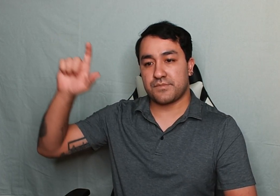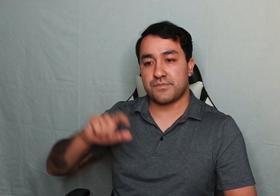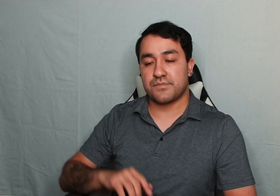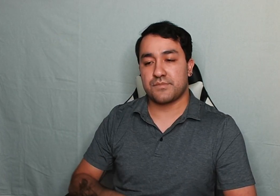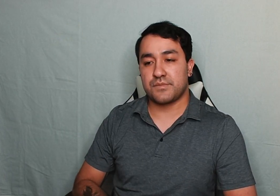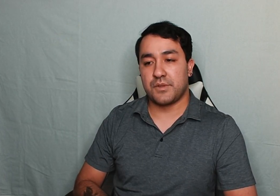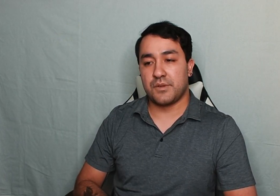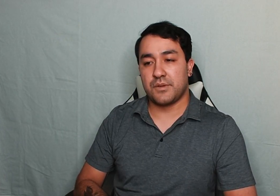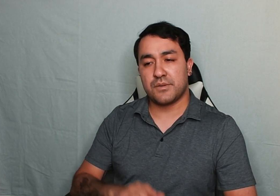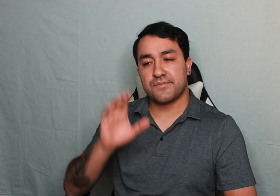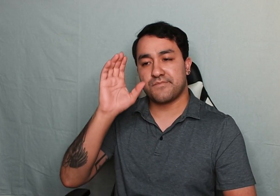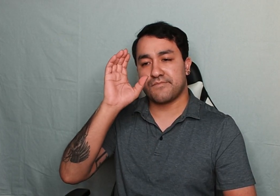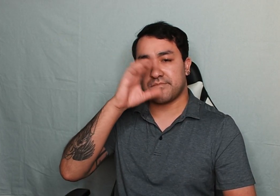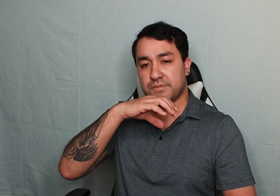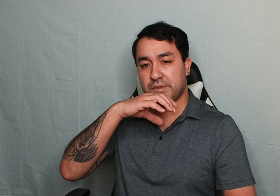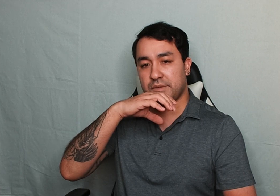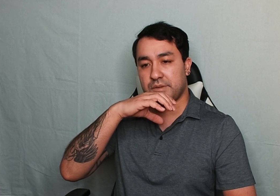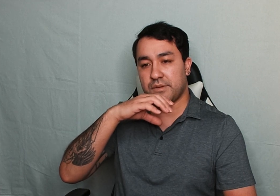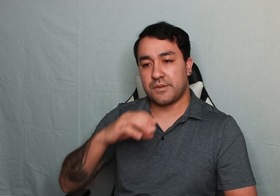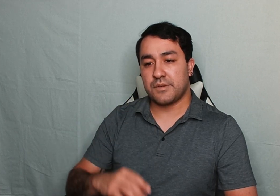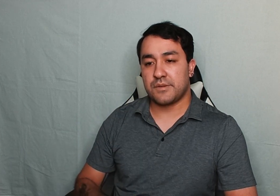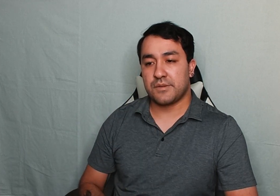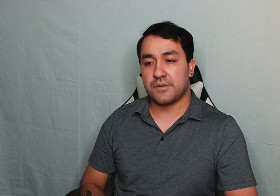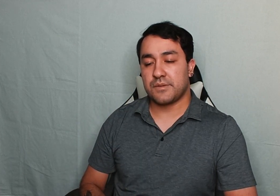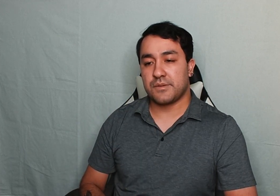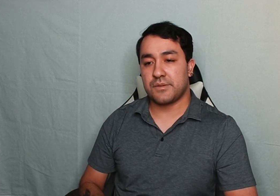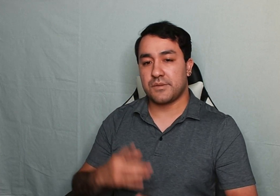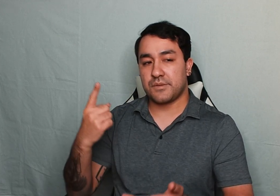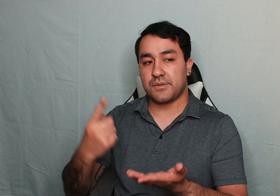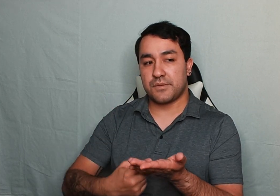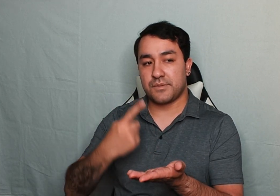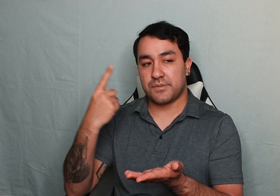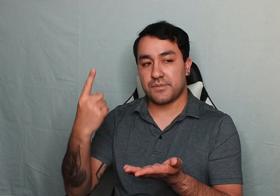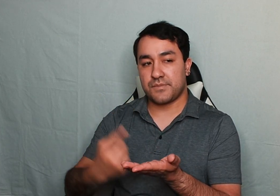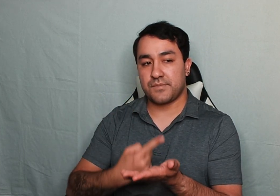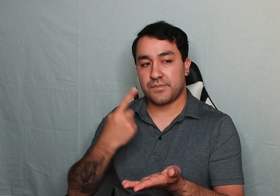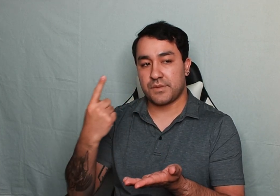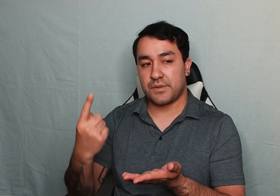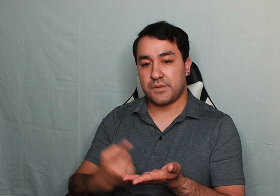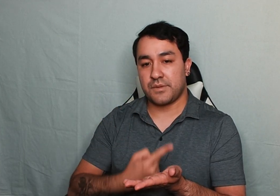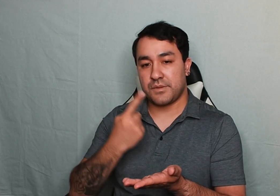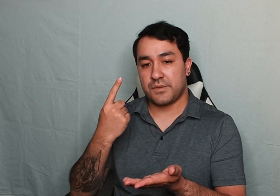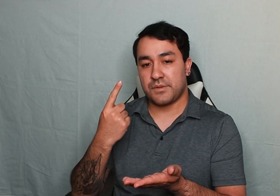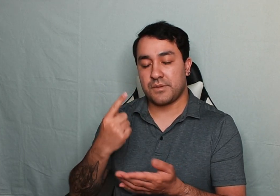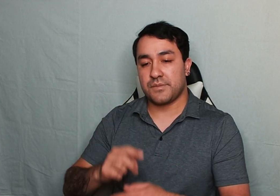STRANGE; WEIRD SOMETIMES